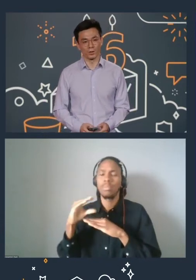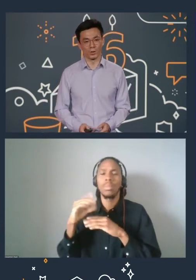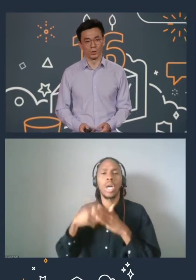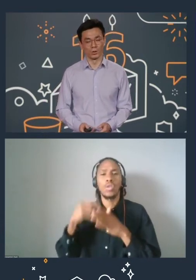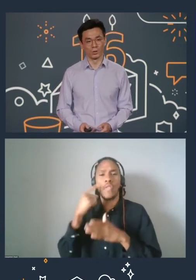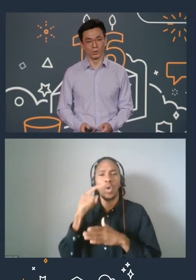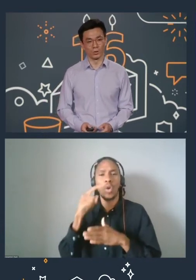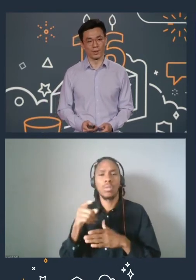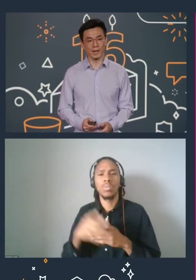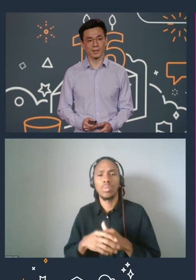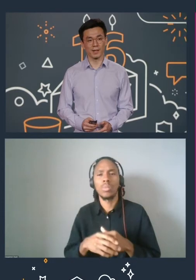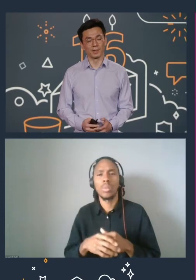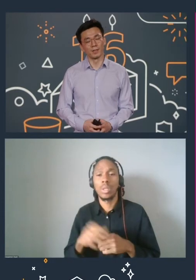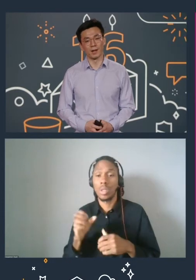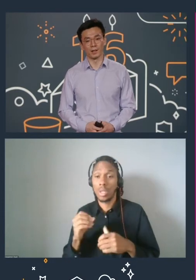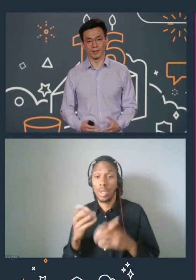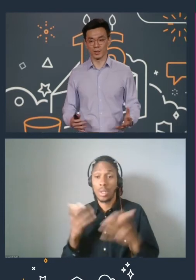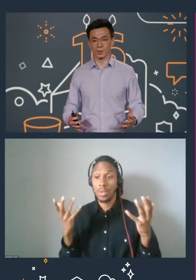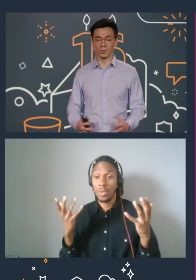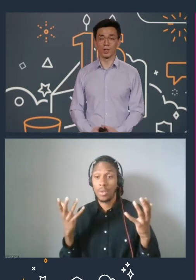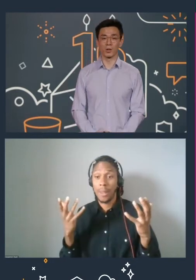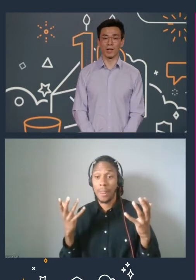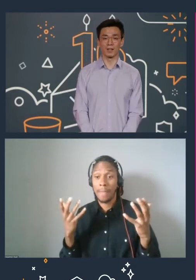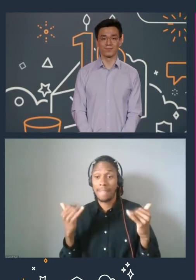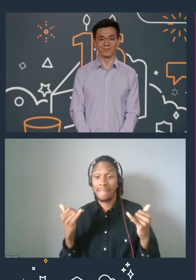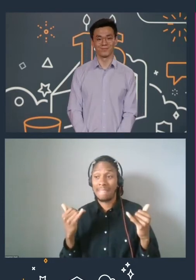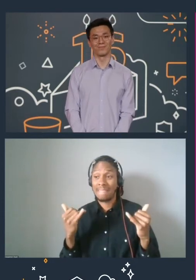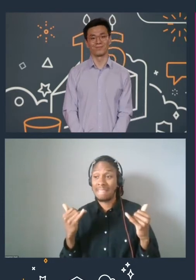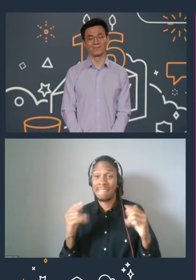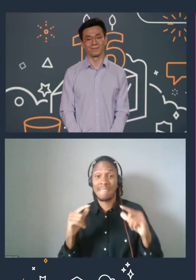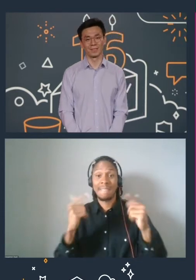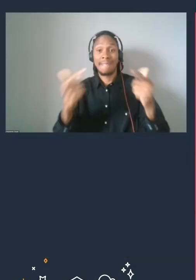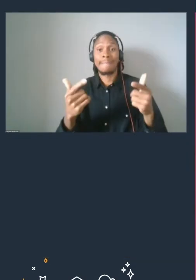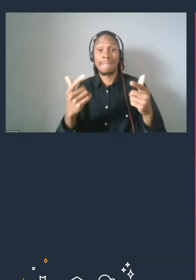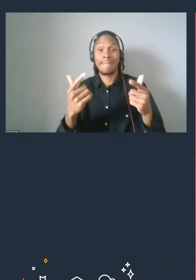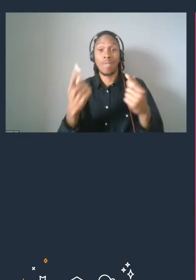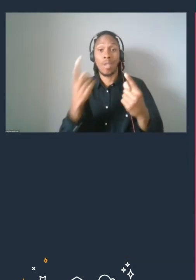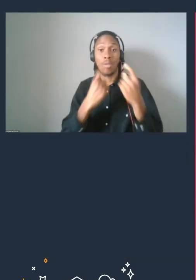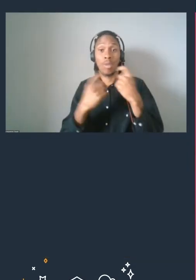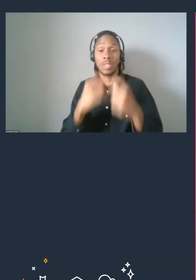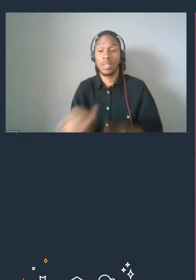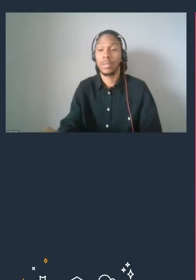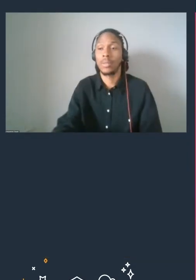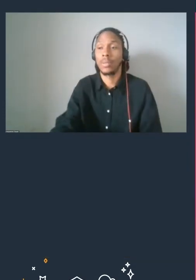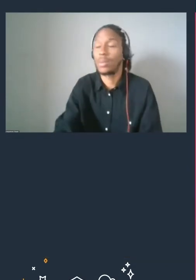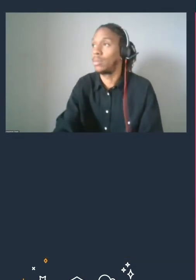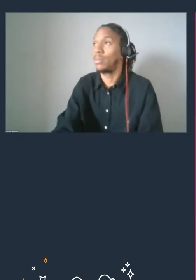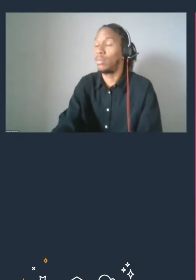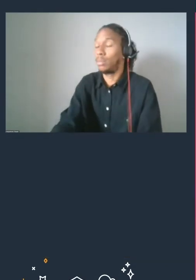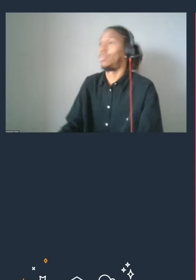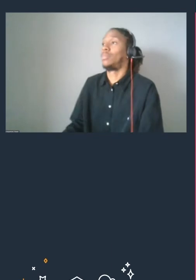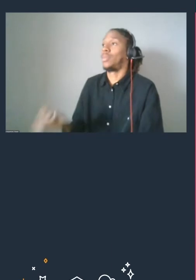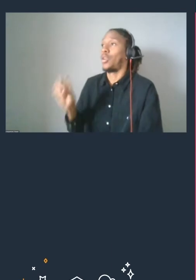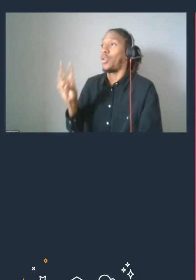So with that set, let's go to our Q&A. Oh, wow. Yeah, excellent presentation.